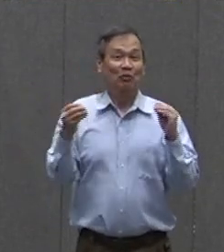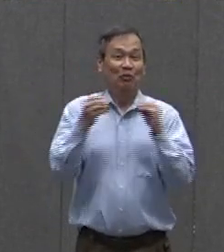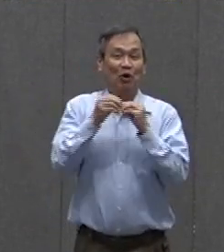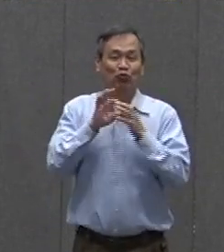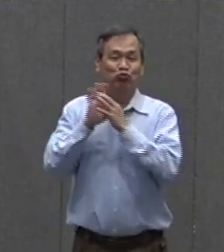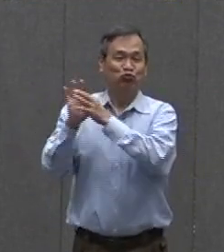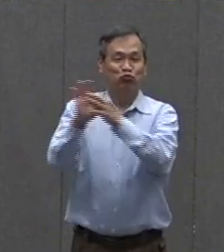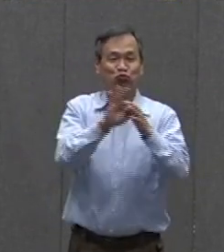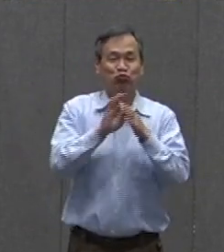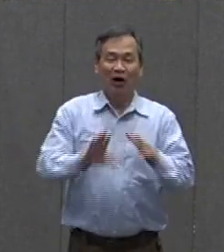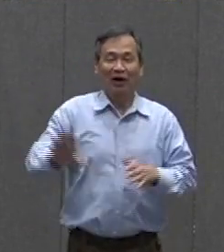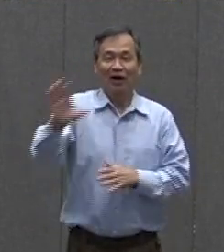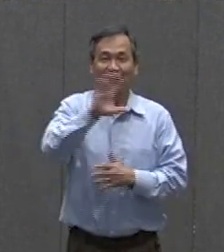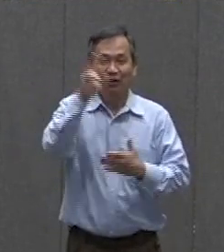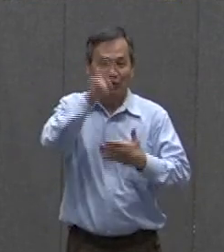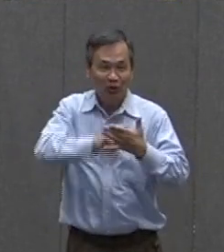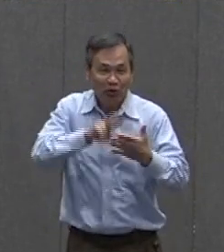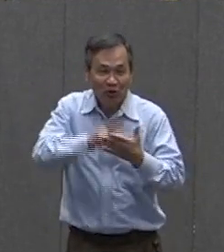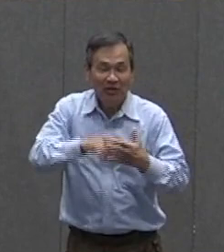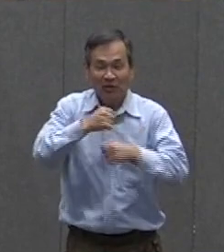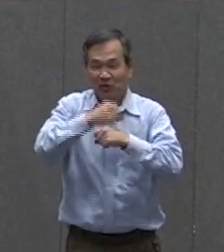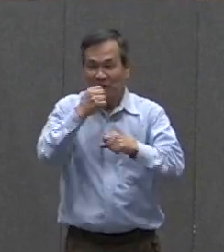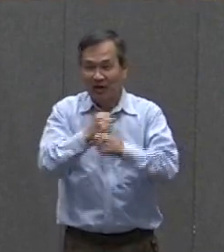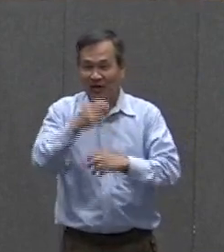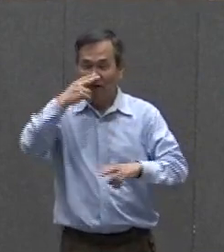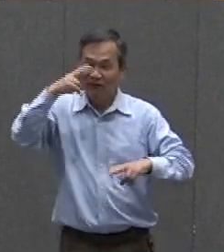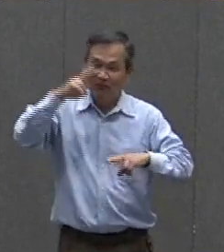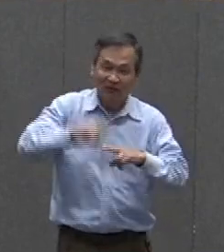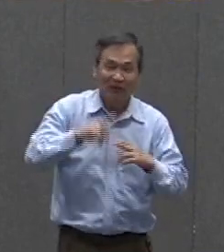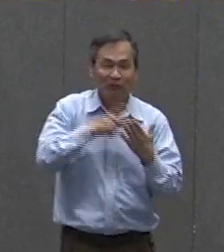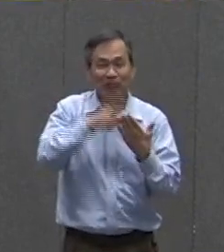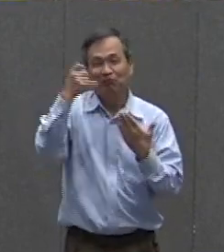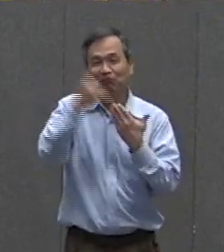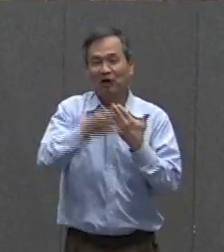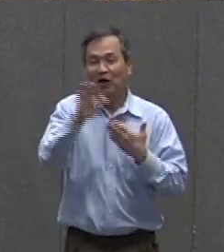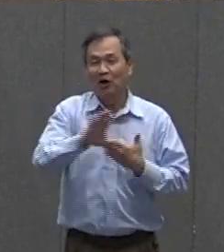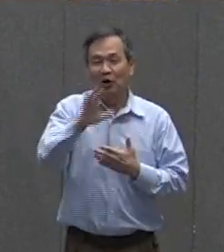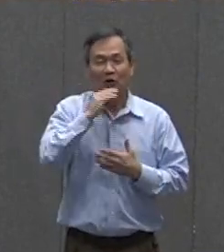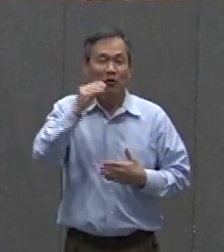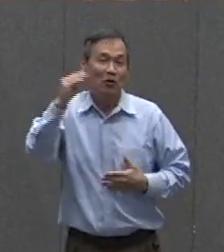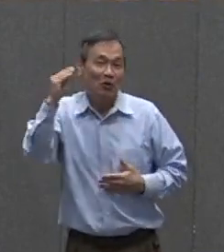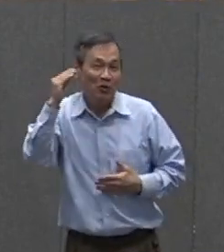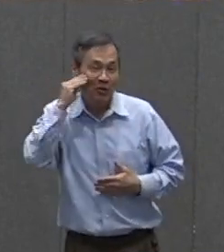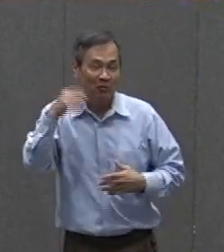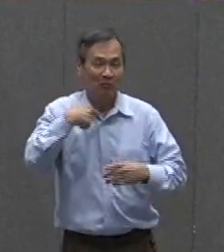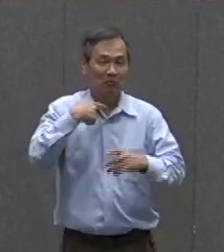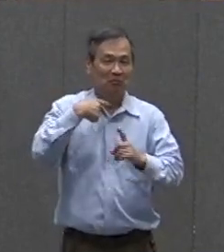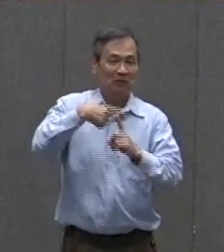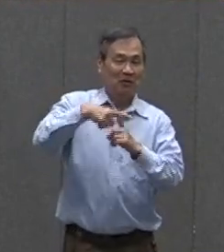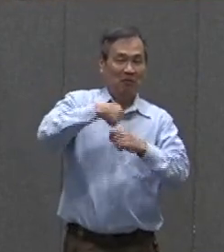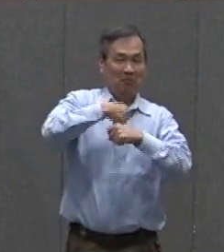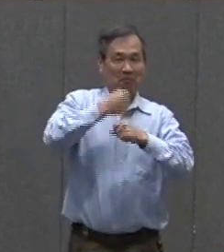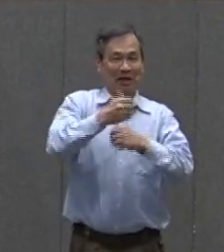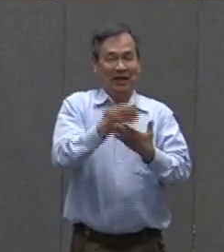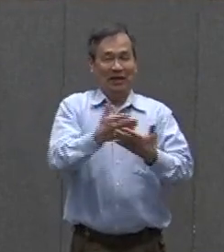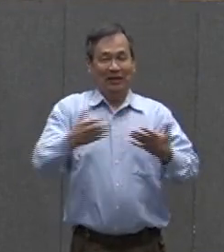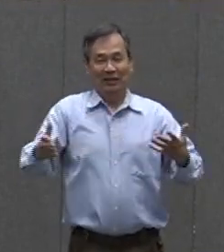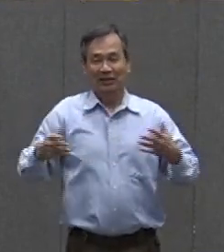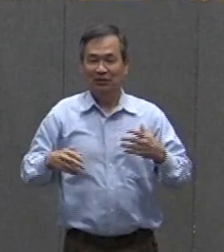creating good craft projects at home that can help boost their story-telling ability, as well as having some wonderful read-alouds